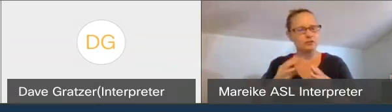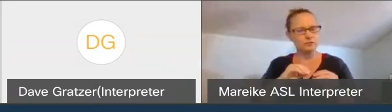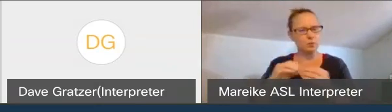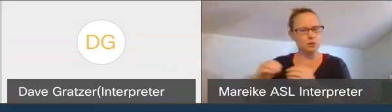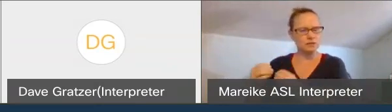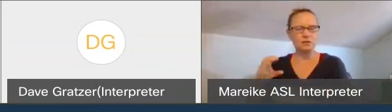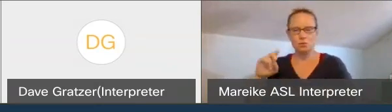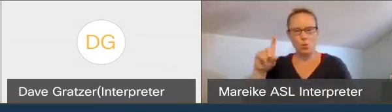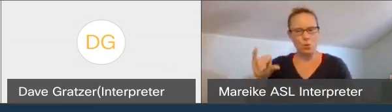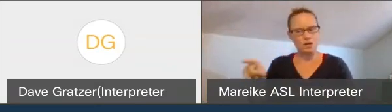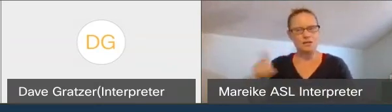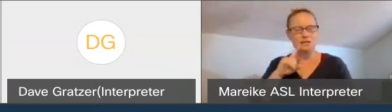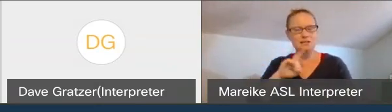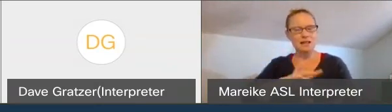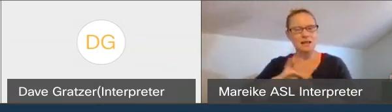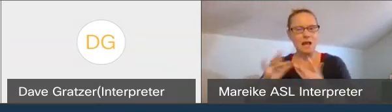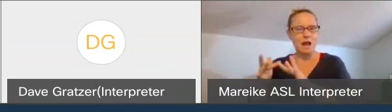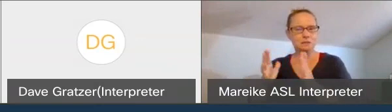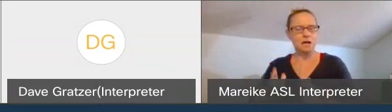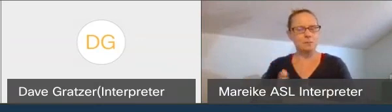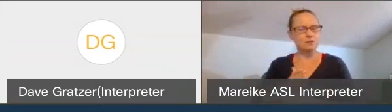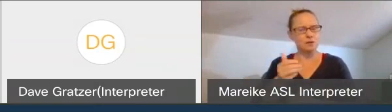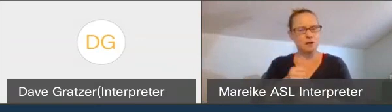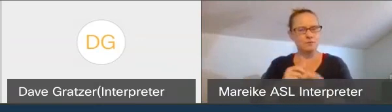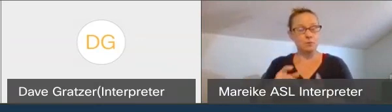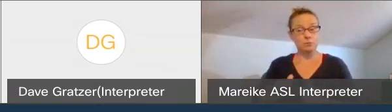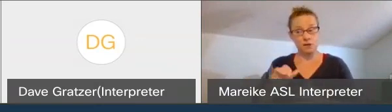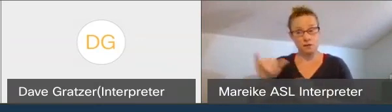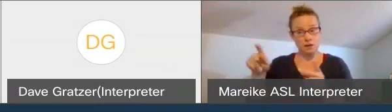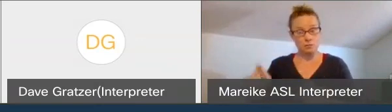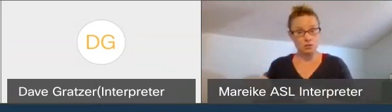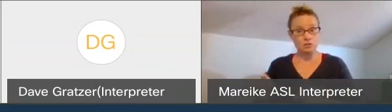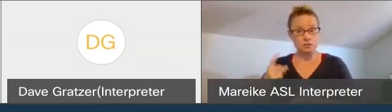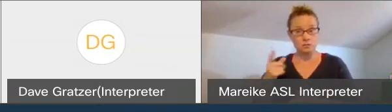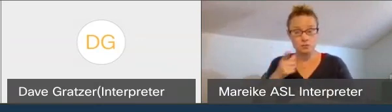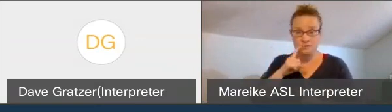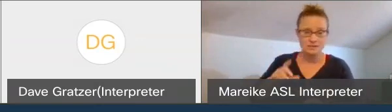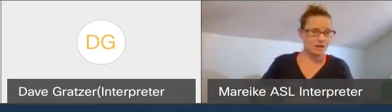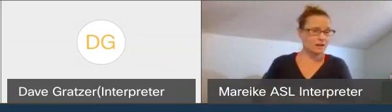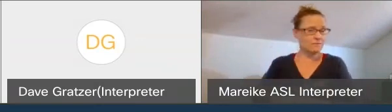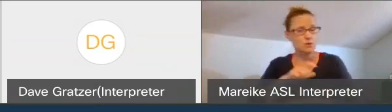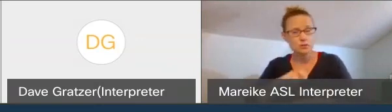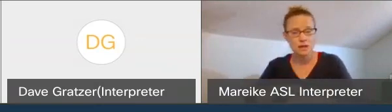he's the--the liaison between everybody. And so without that person sitting at the meeting, someone who's dedicated full-time to the program,